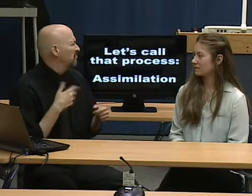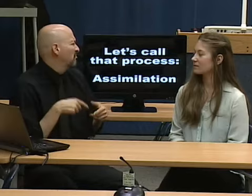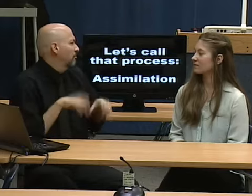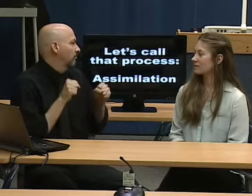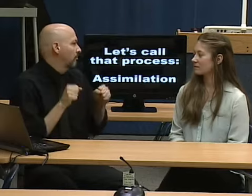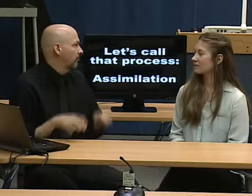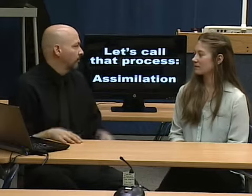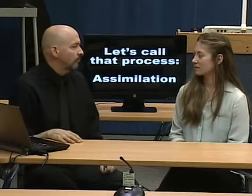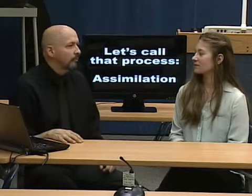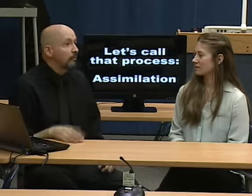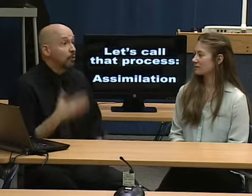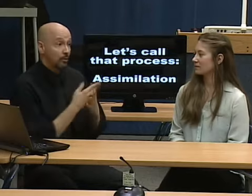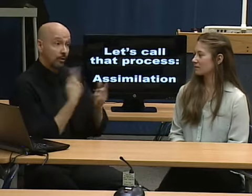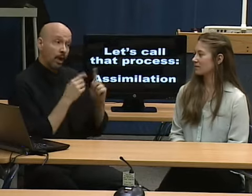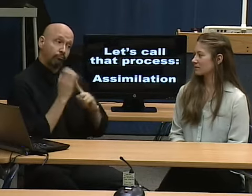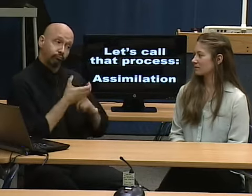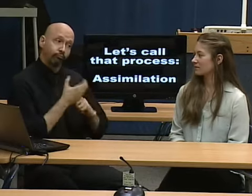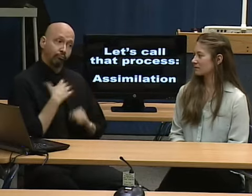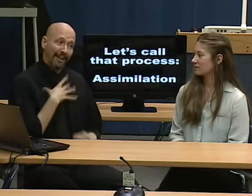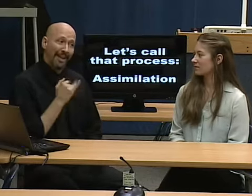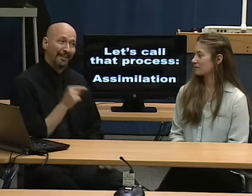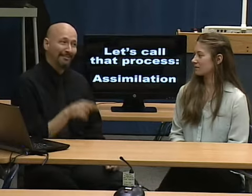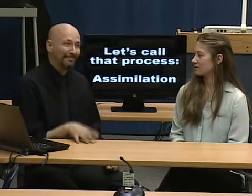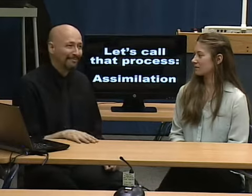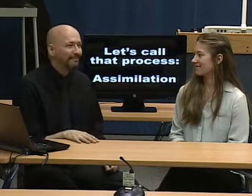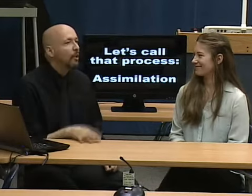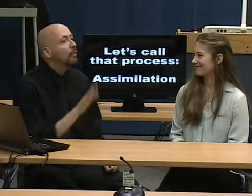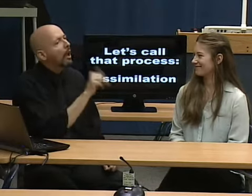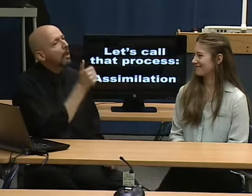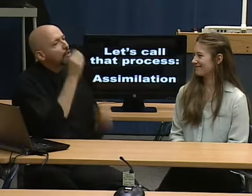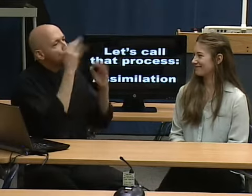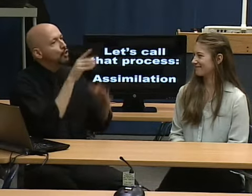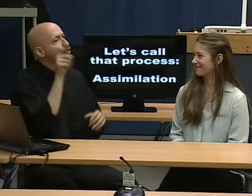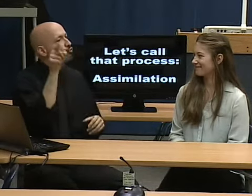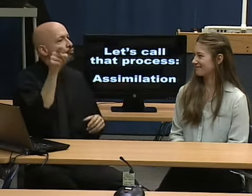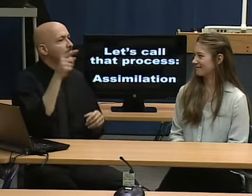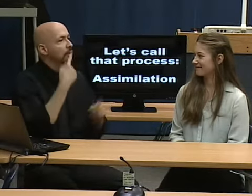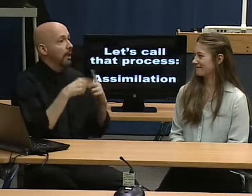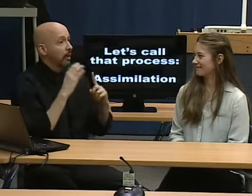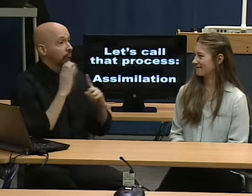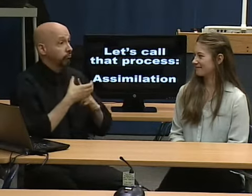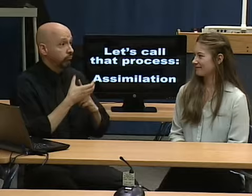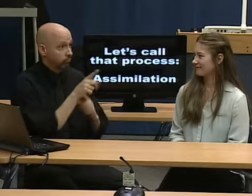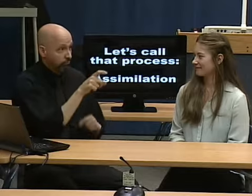We can sign it this way. Good sign, "EMBODY," I like that. Does your other teacher sign "assimilate" like this?